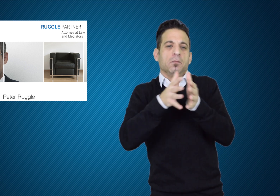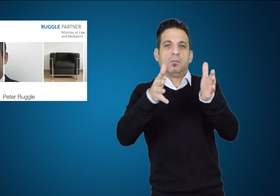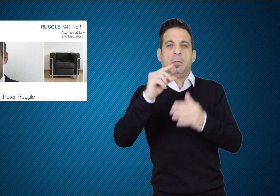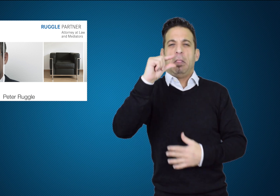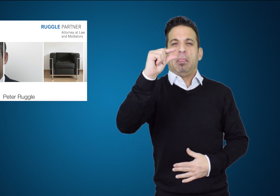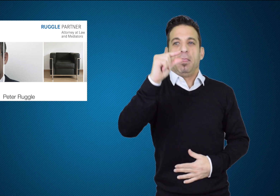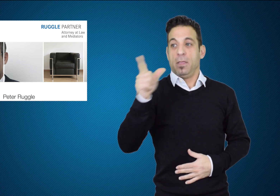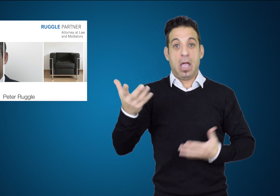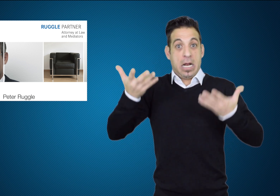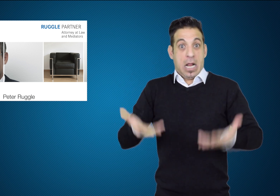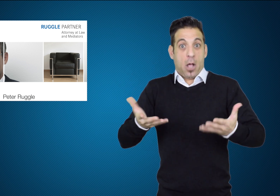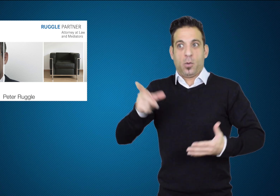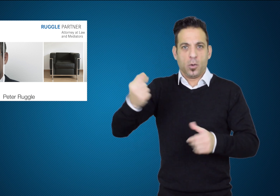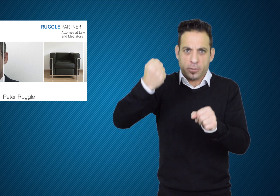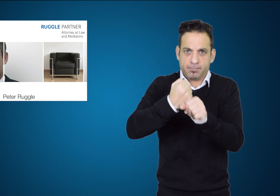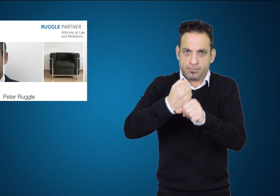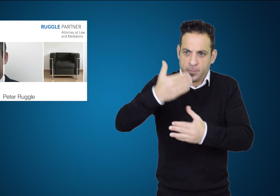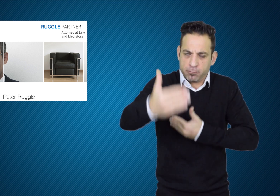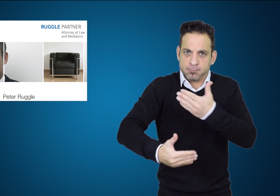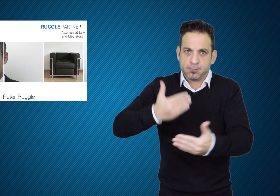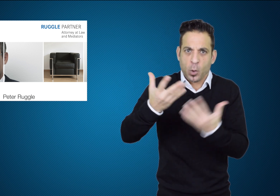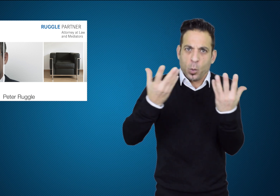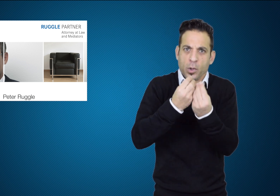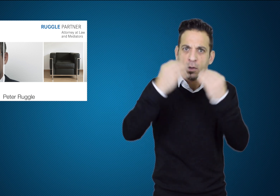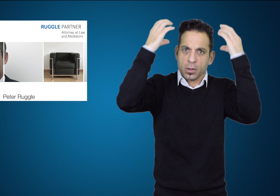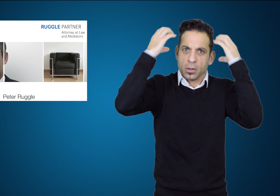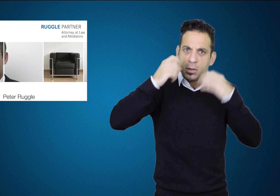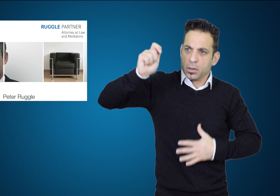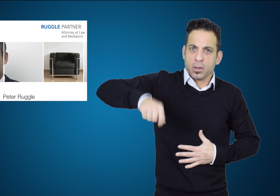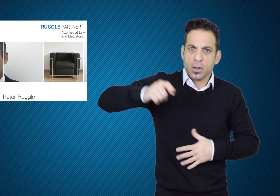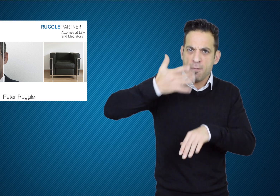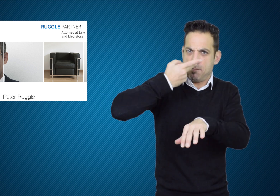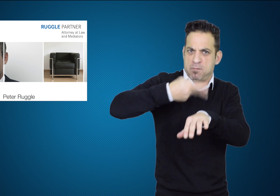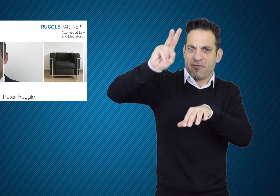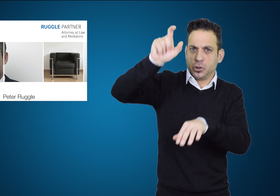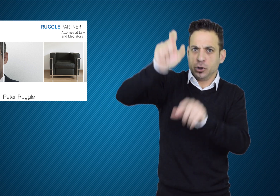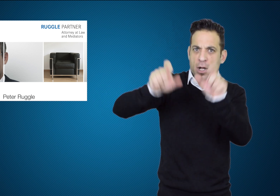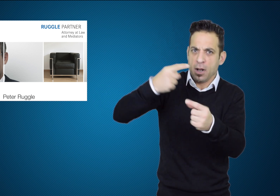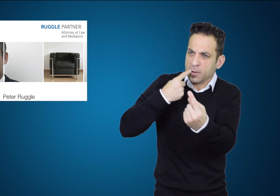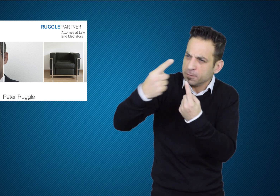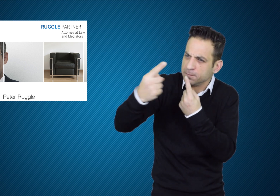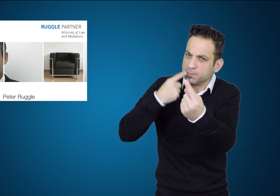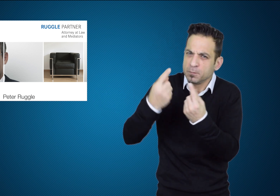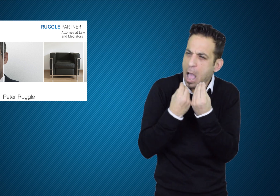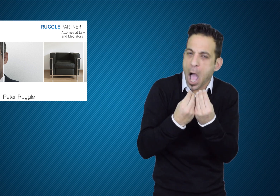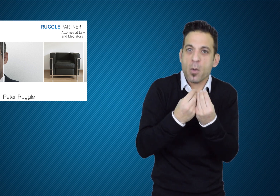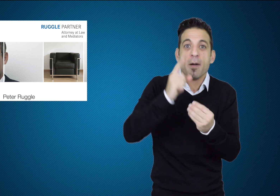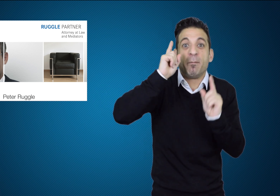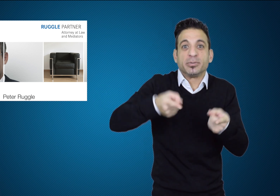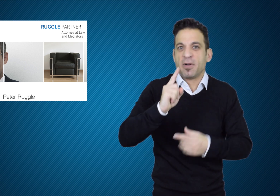"We are working through the current situation with legal professionals